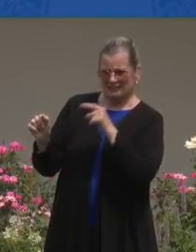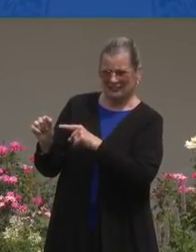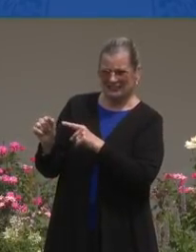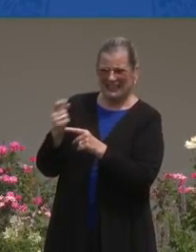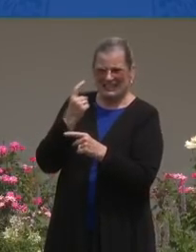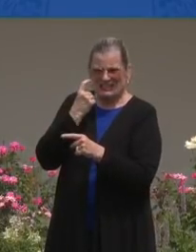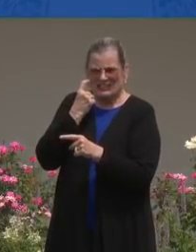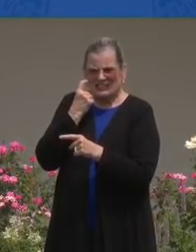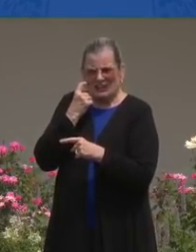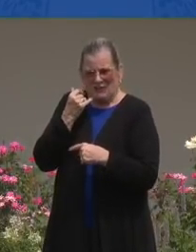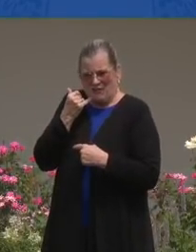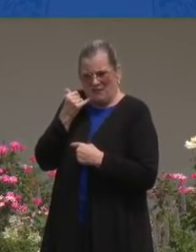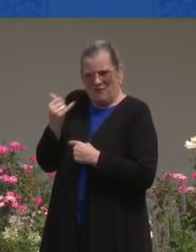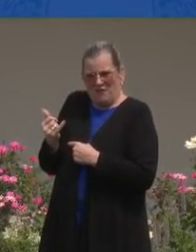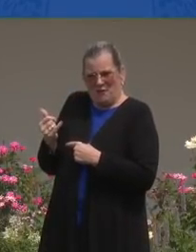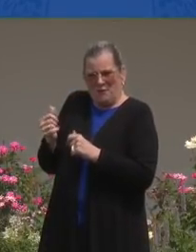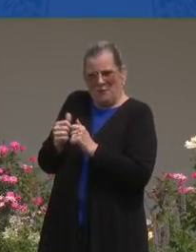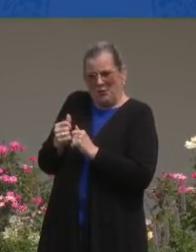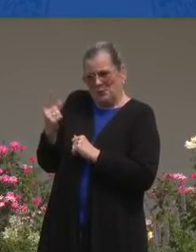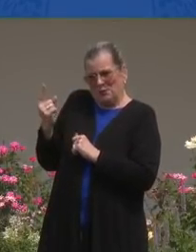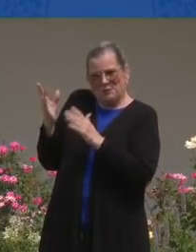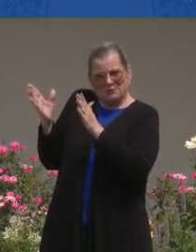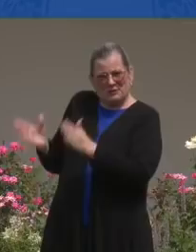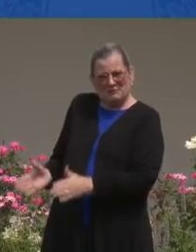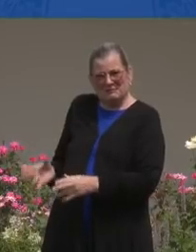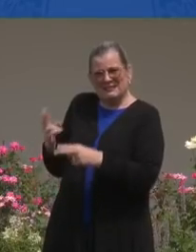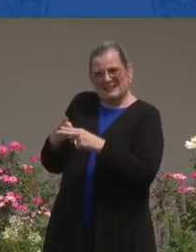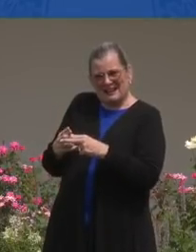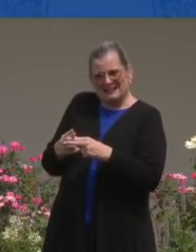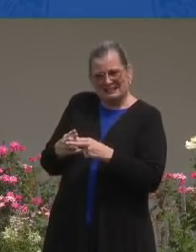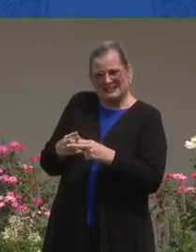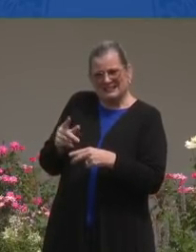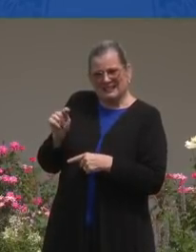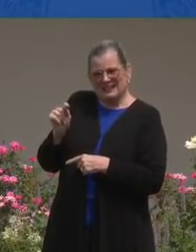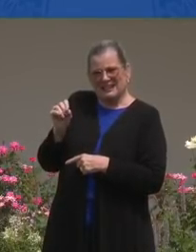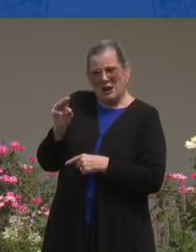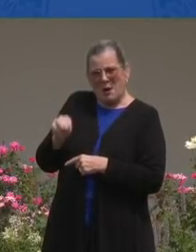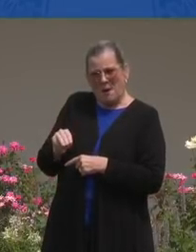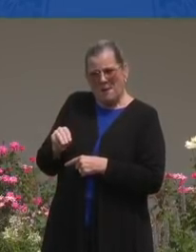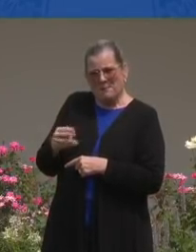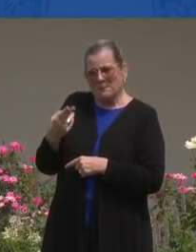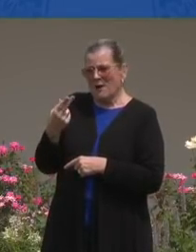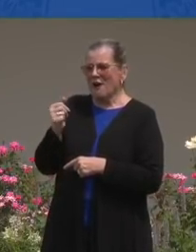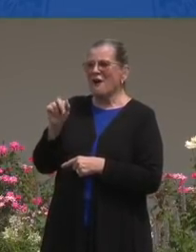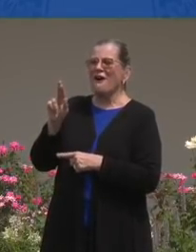a guy named Tom Harkin. And yesterday, two days ago, I was on the phone with one